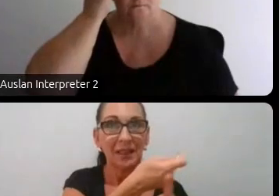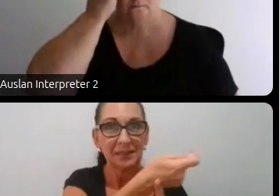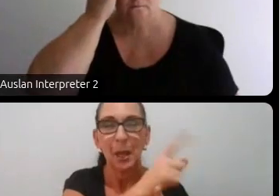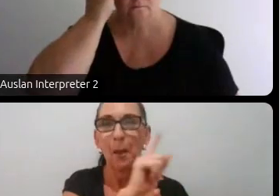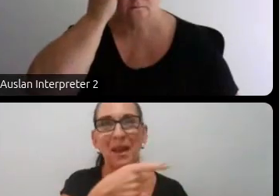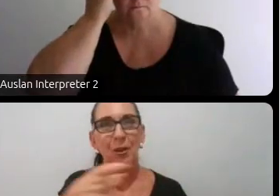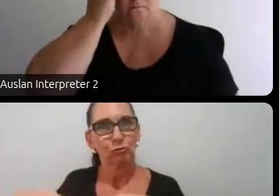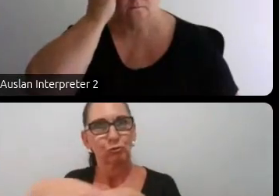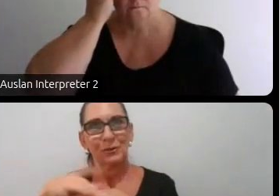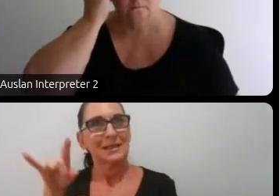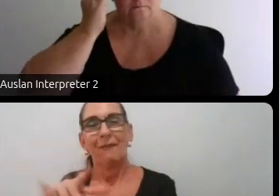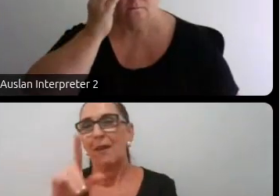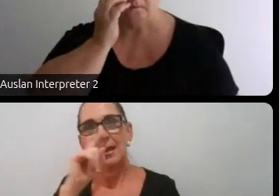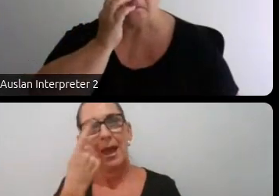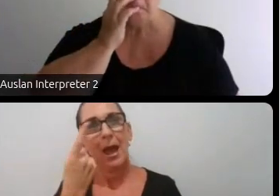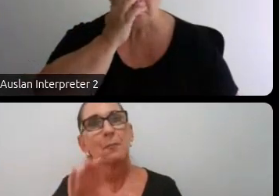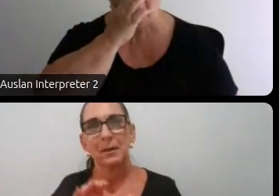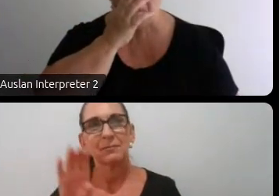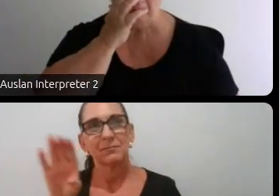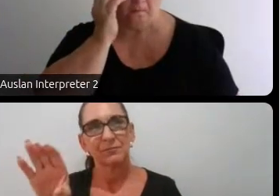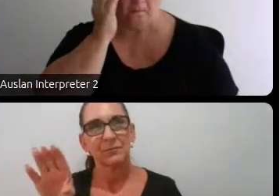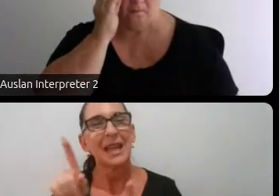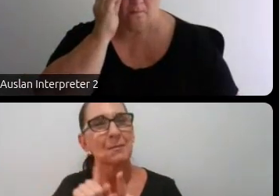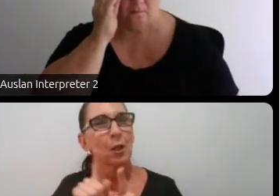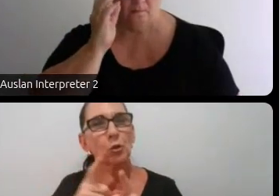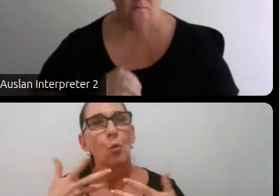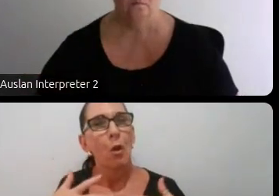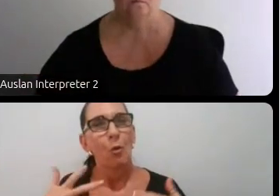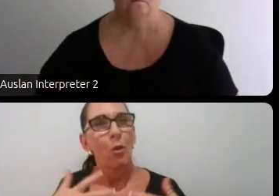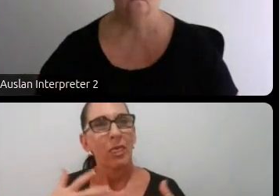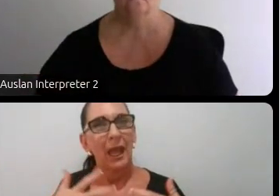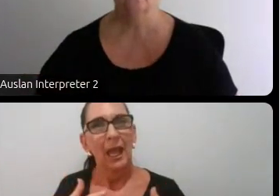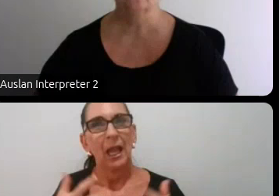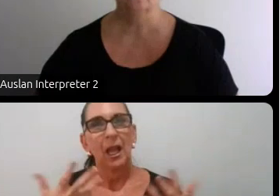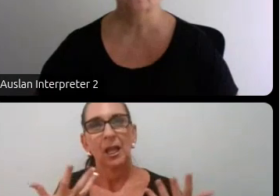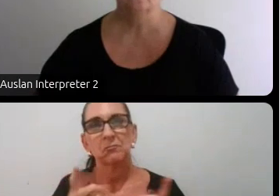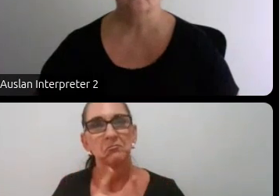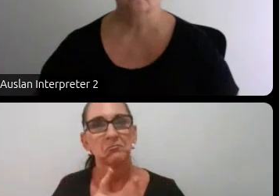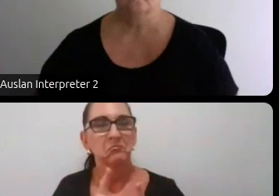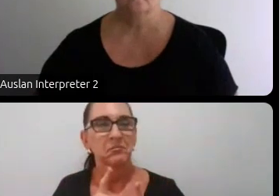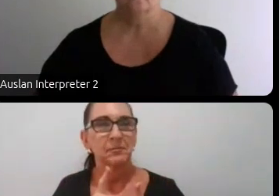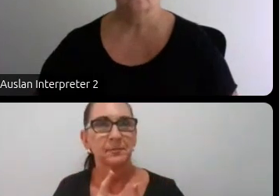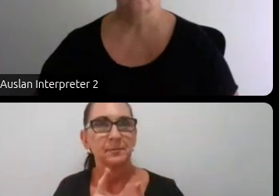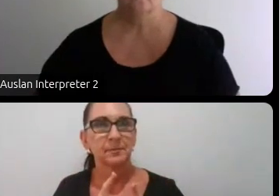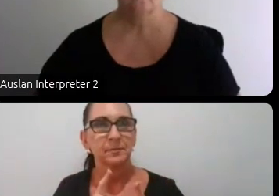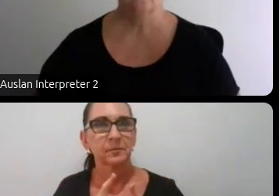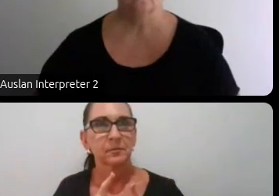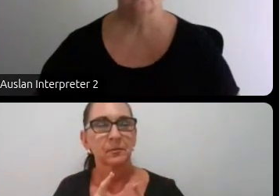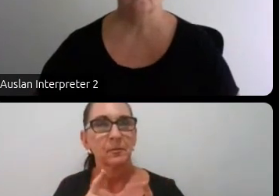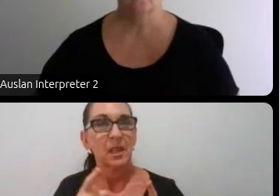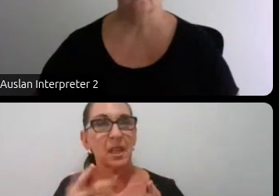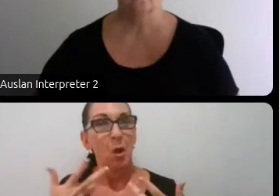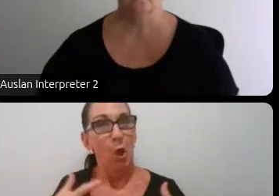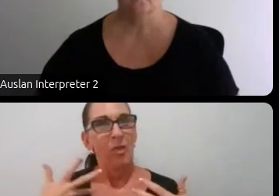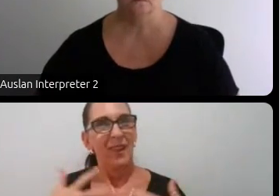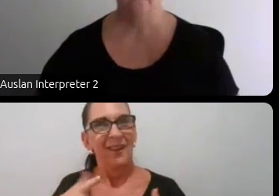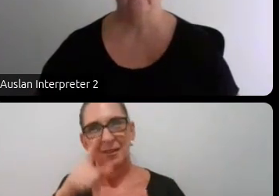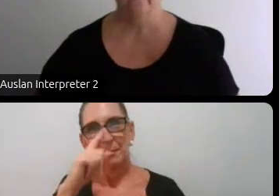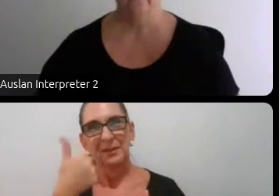be funded. Um similar to clothing, so things like um clothing that's commercially available such as